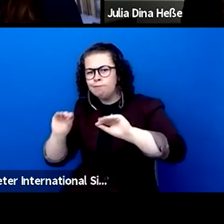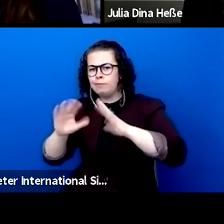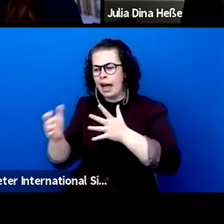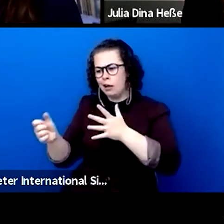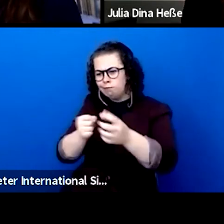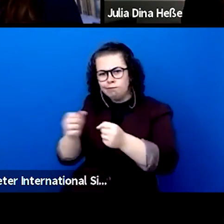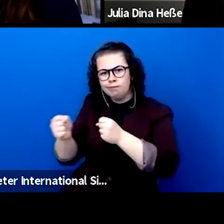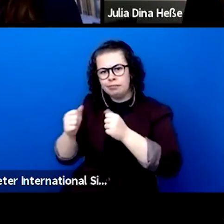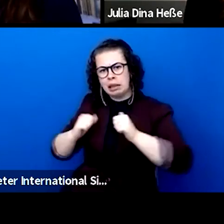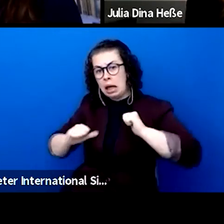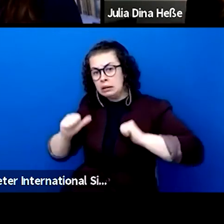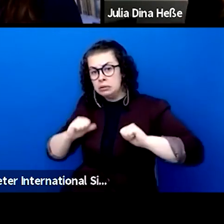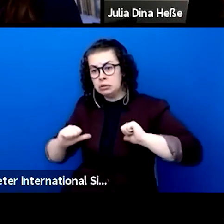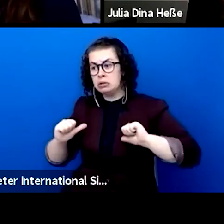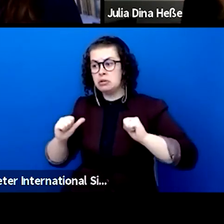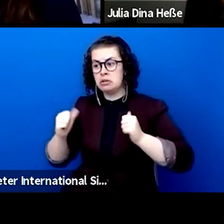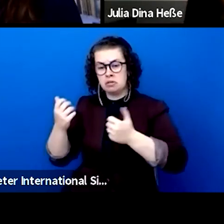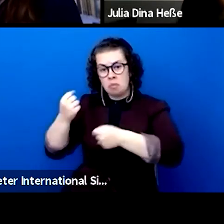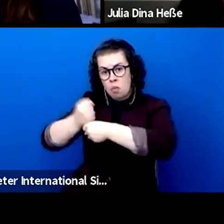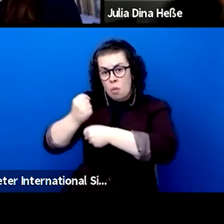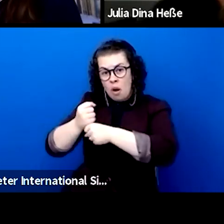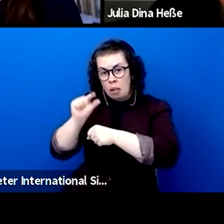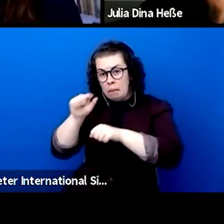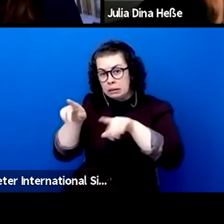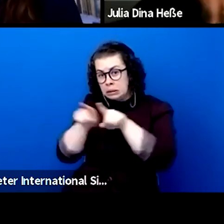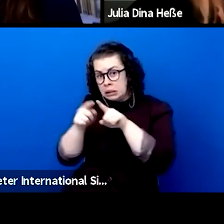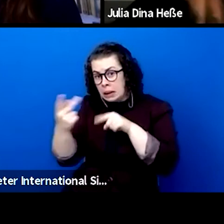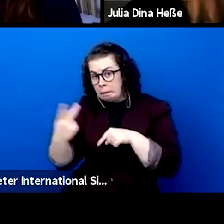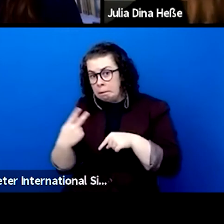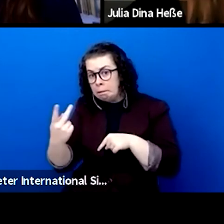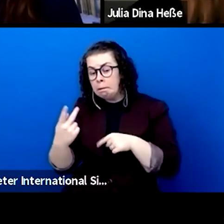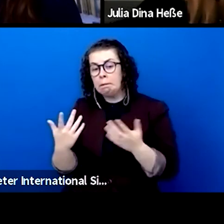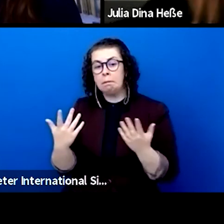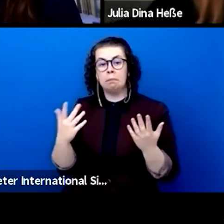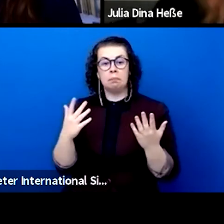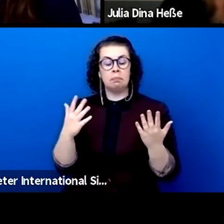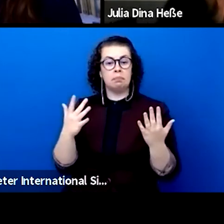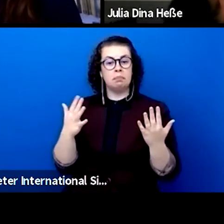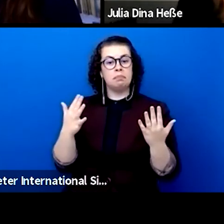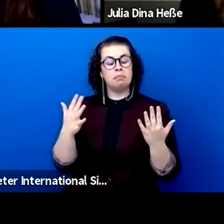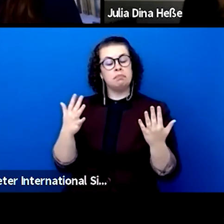I don't know what where Constanza's actors are coming from, which schools, maybe